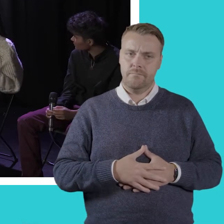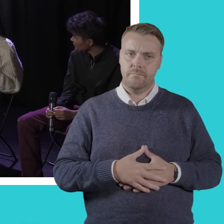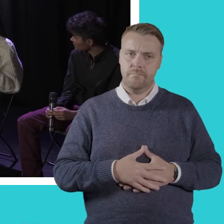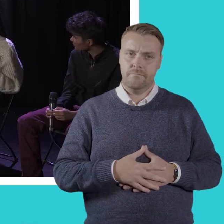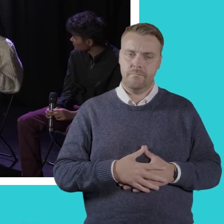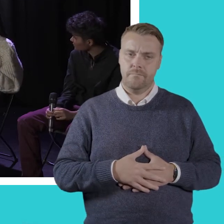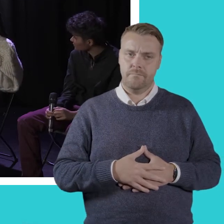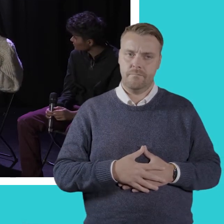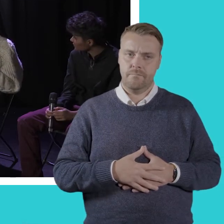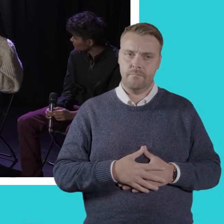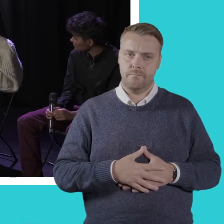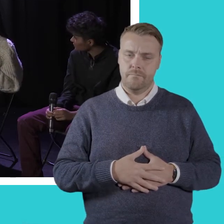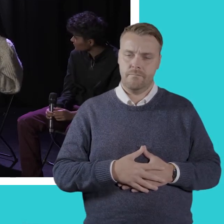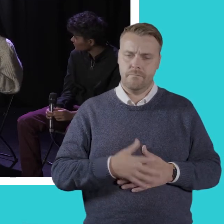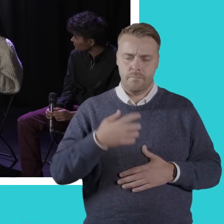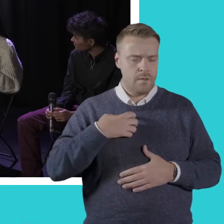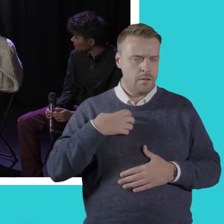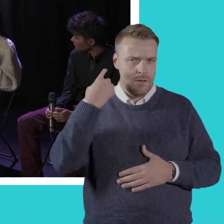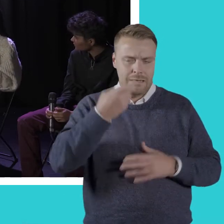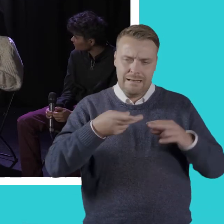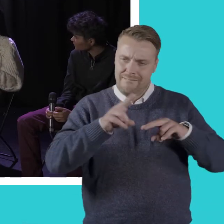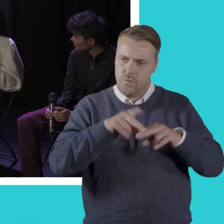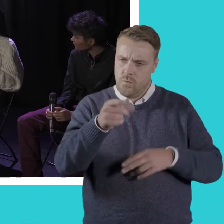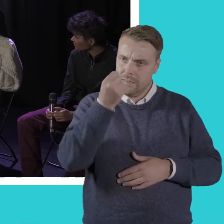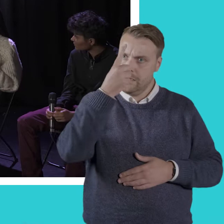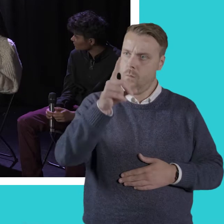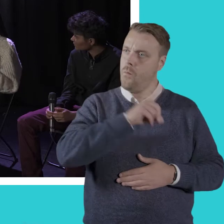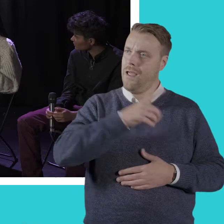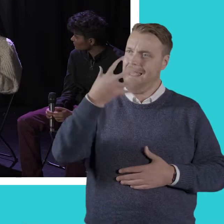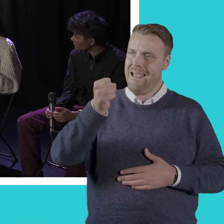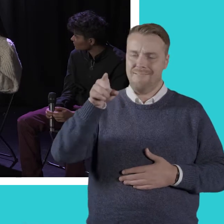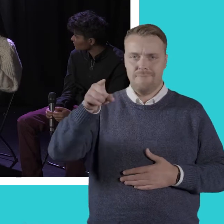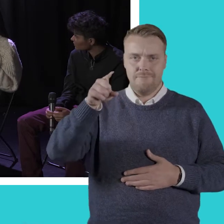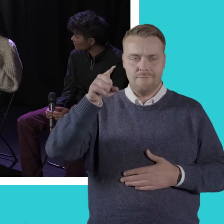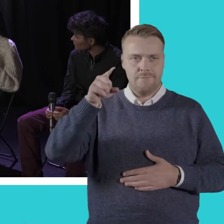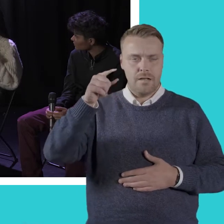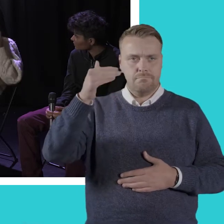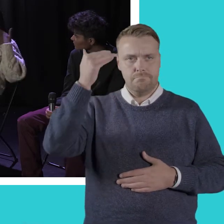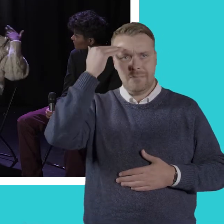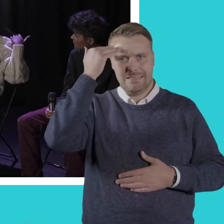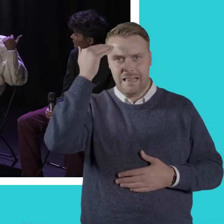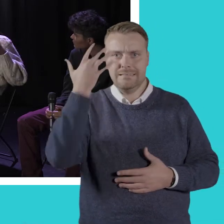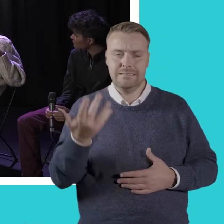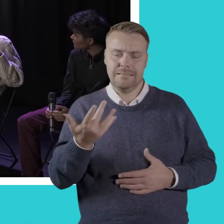I wonder whether you feel like you kind of understand why that mentality that you've personally encountered might be inculcated because I think this is the thing that